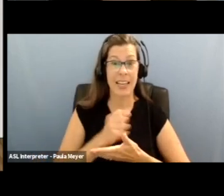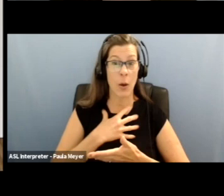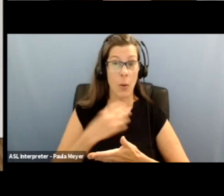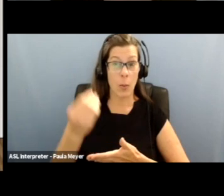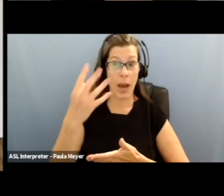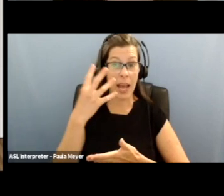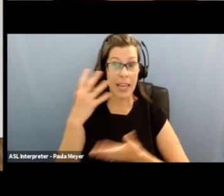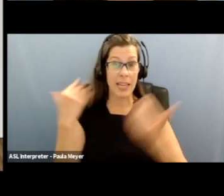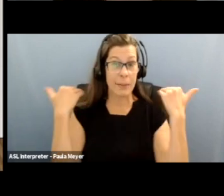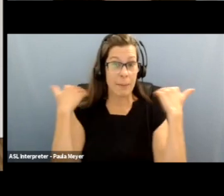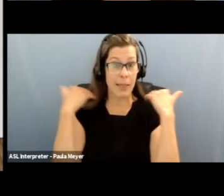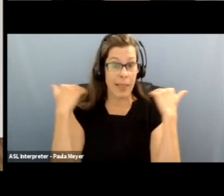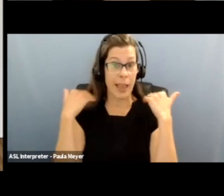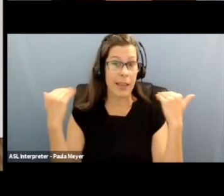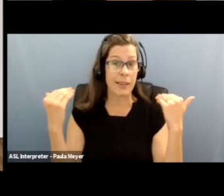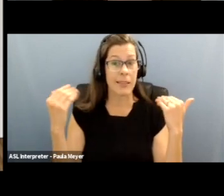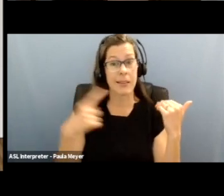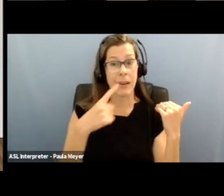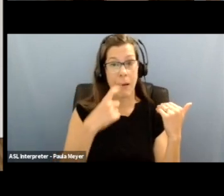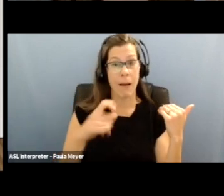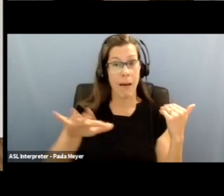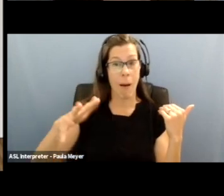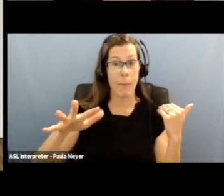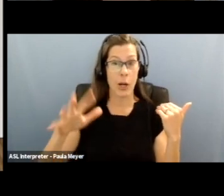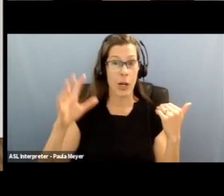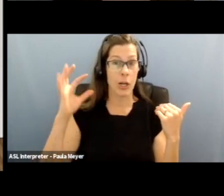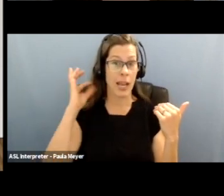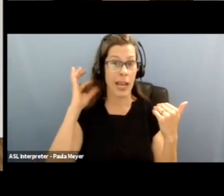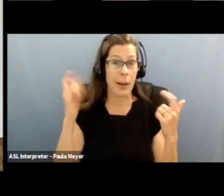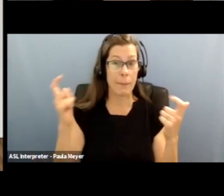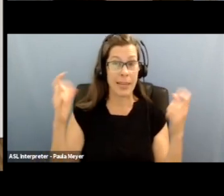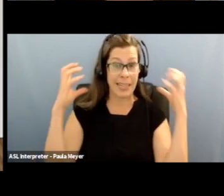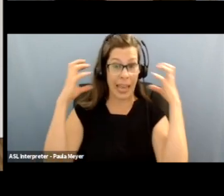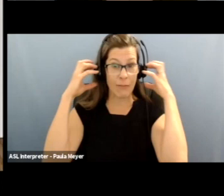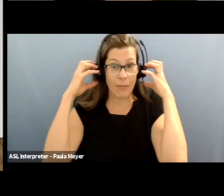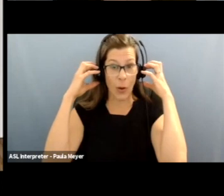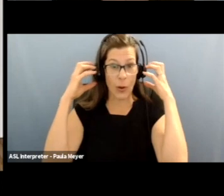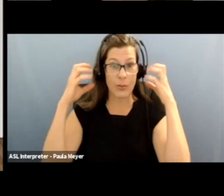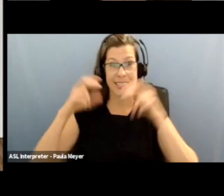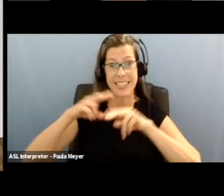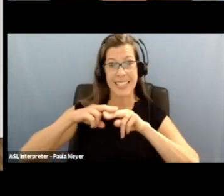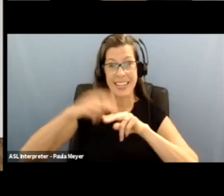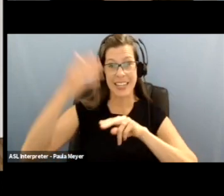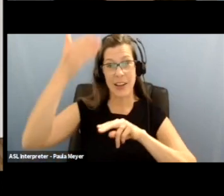I'm wearing a green top and big over the ear black headphones, and I'm seated in front of a window with white curtains.